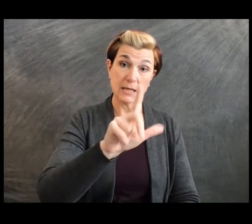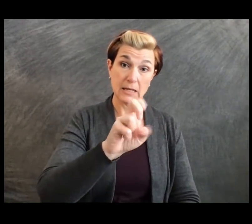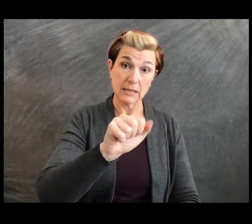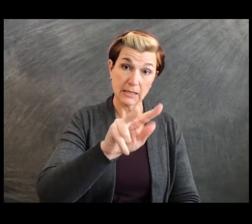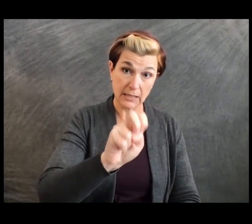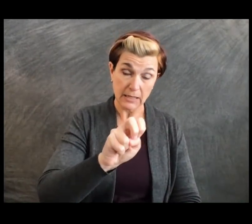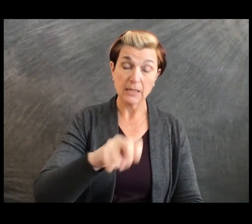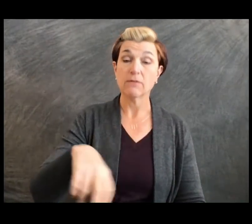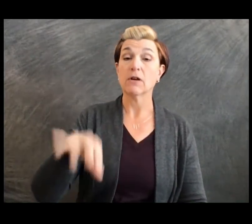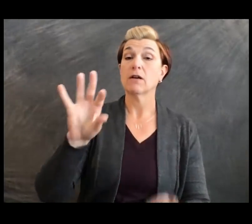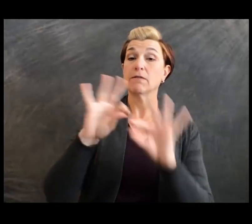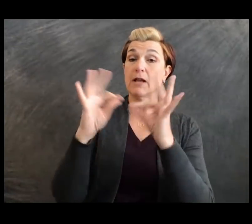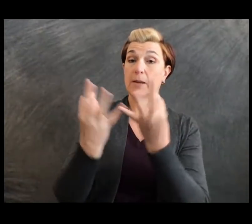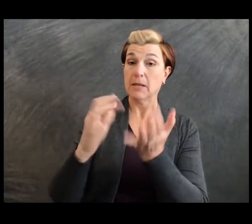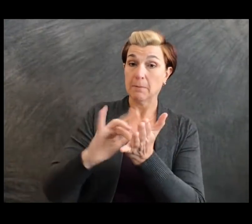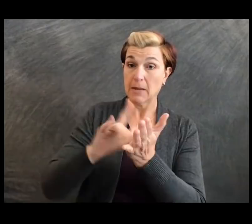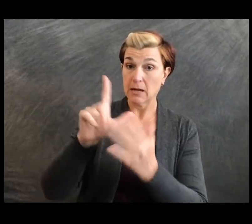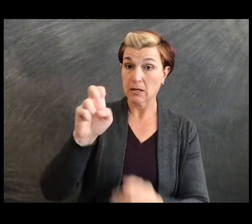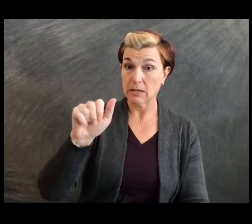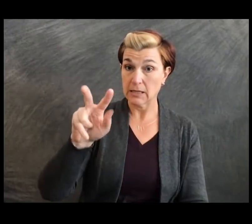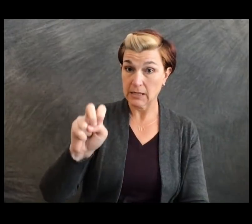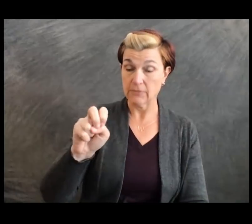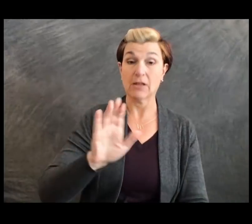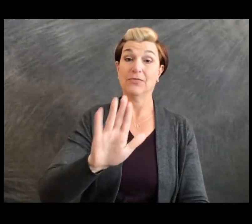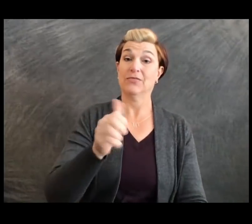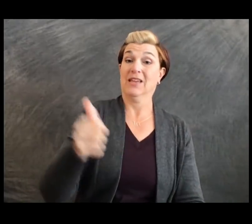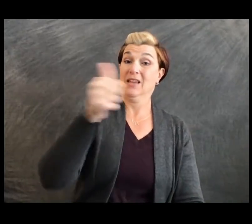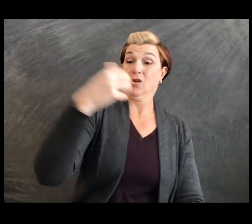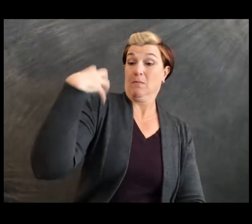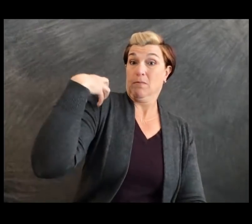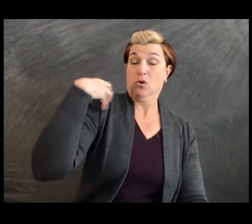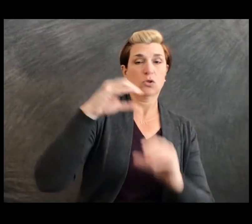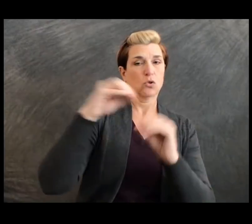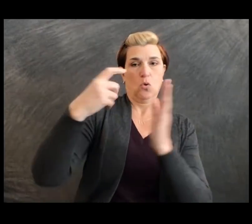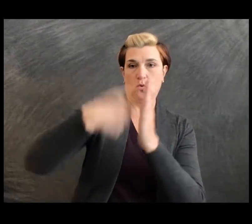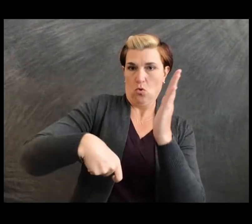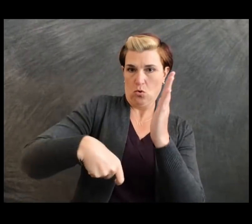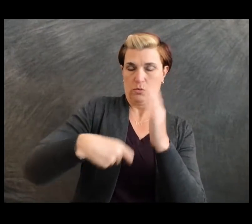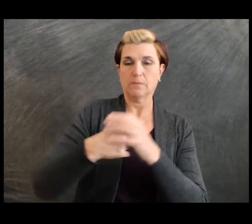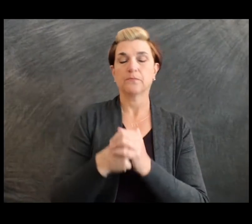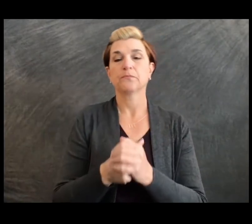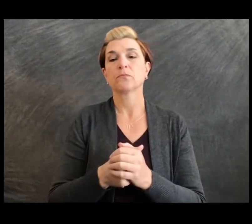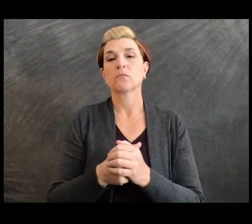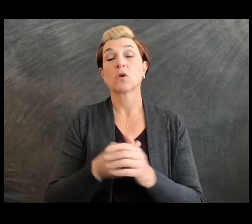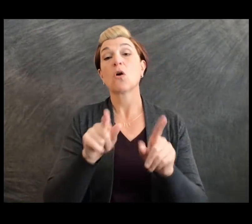employers and free testing for those who need it the testings going very well and